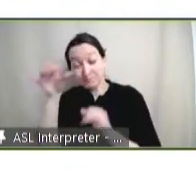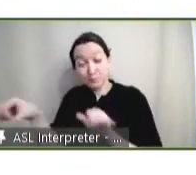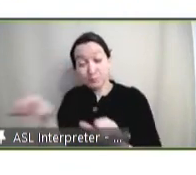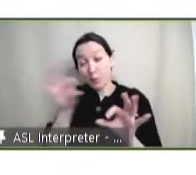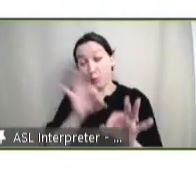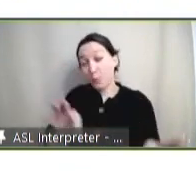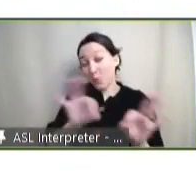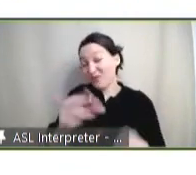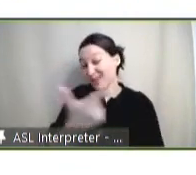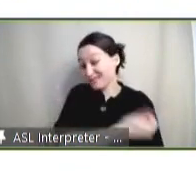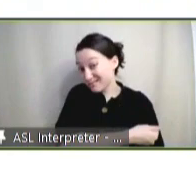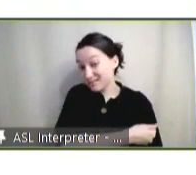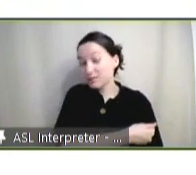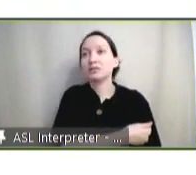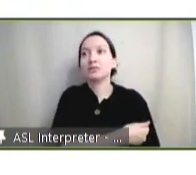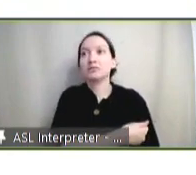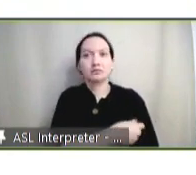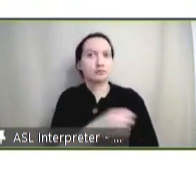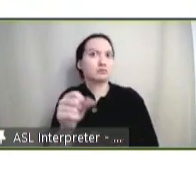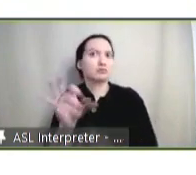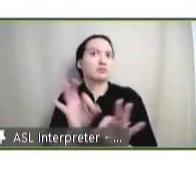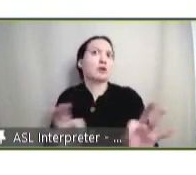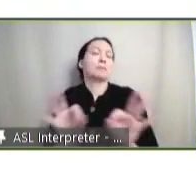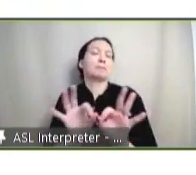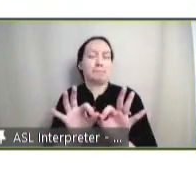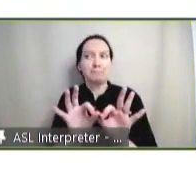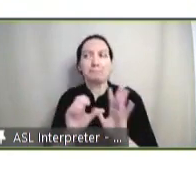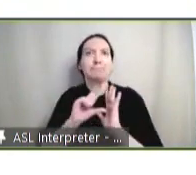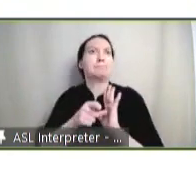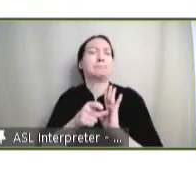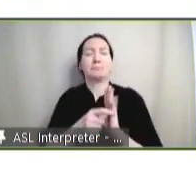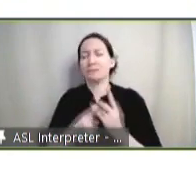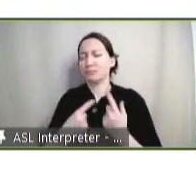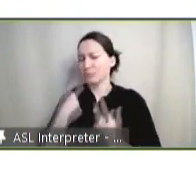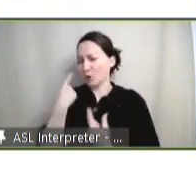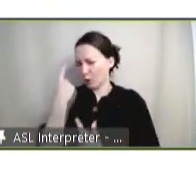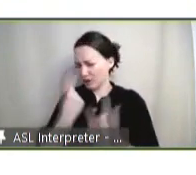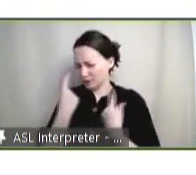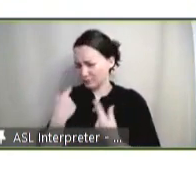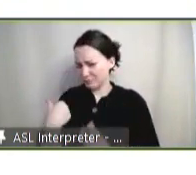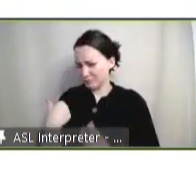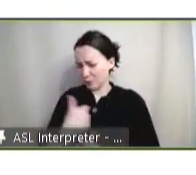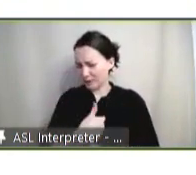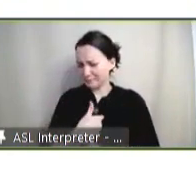Certainly critical. And I'm wondering, are we sort of working in concert with those